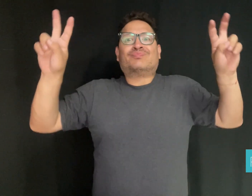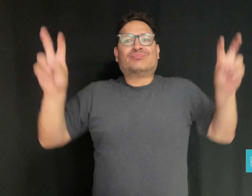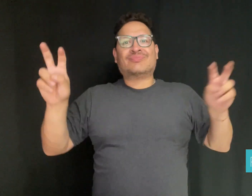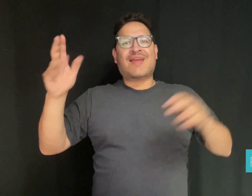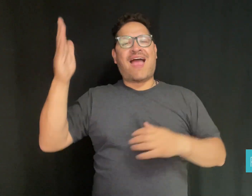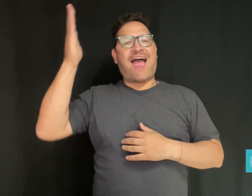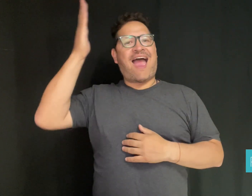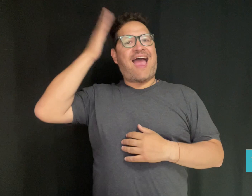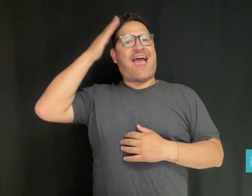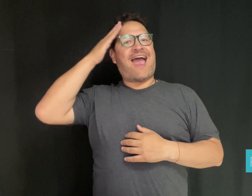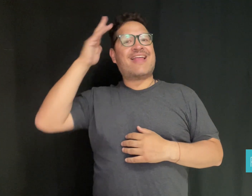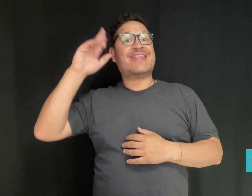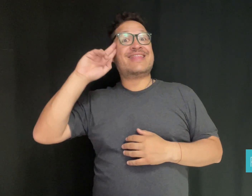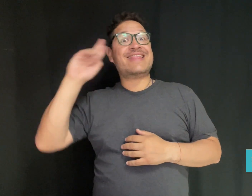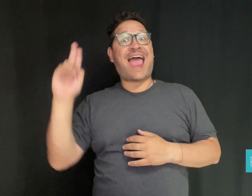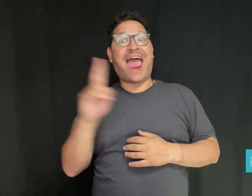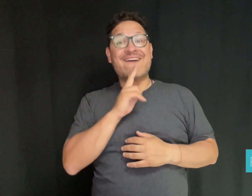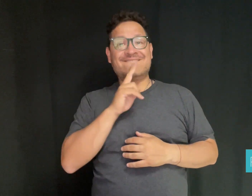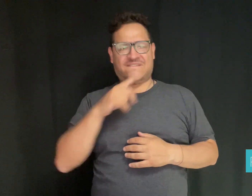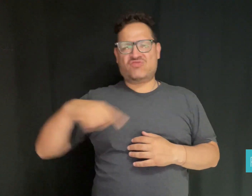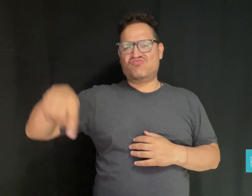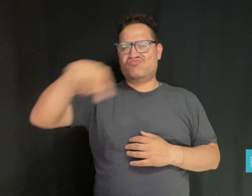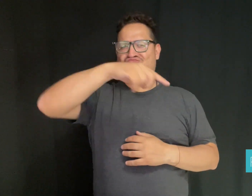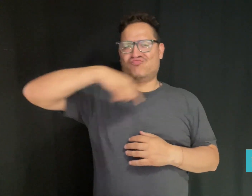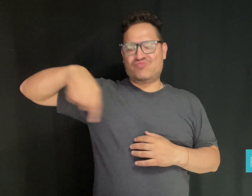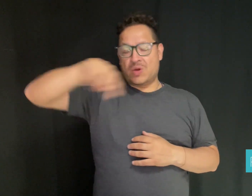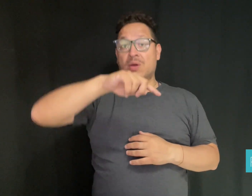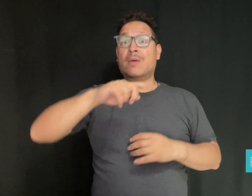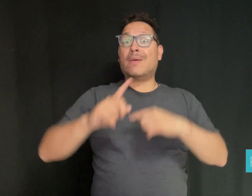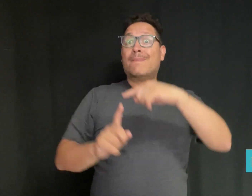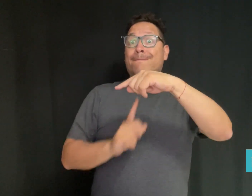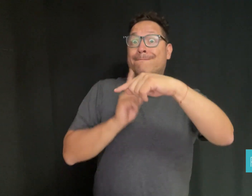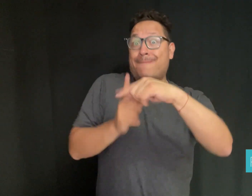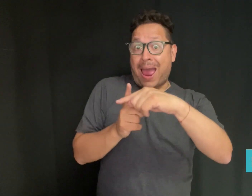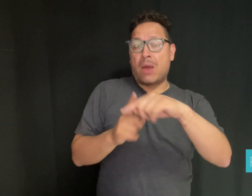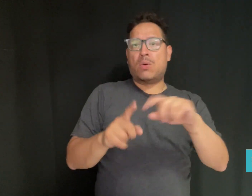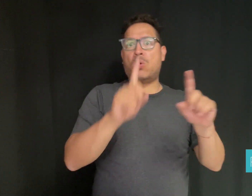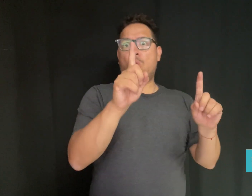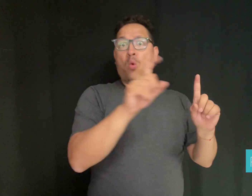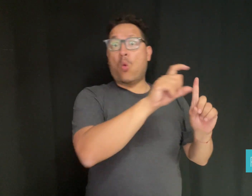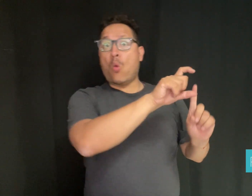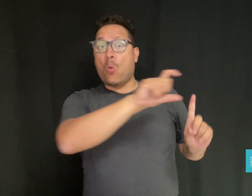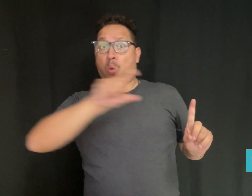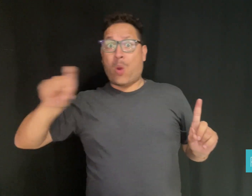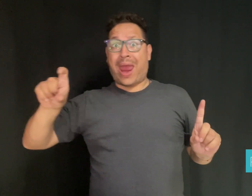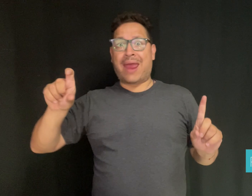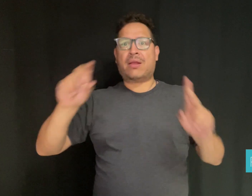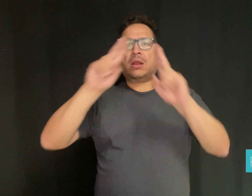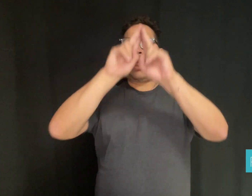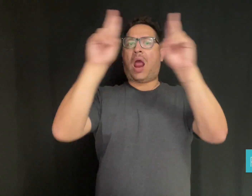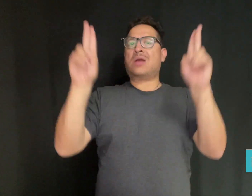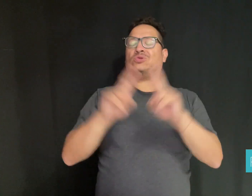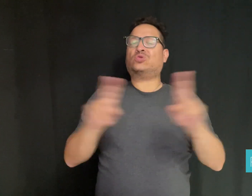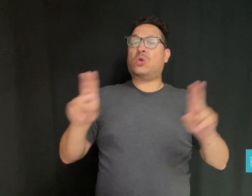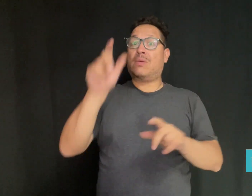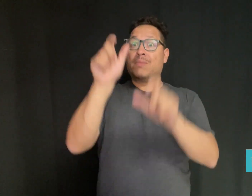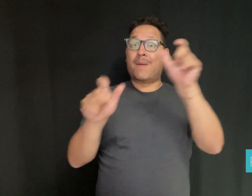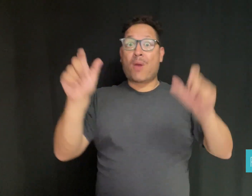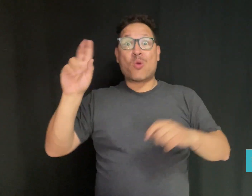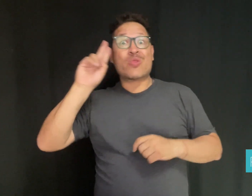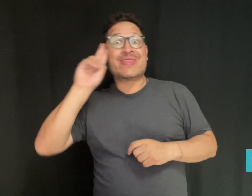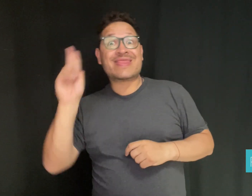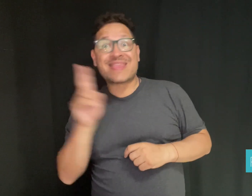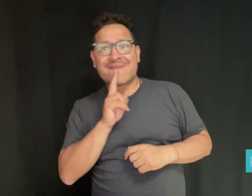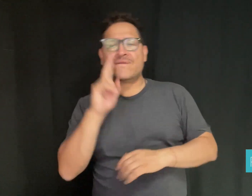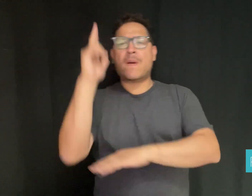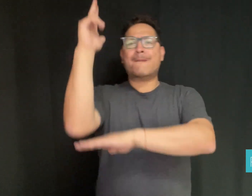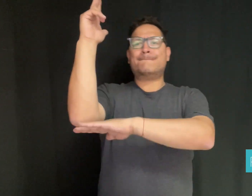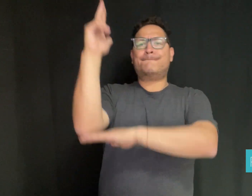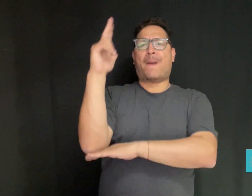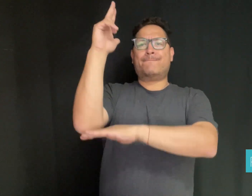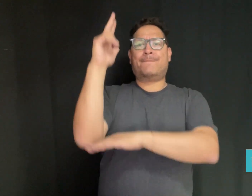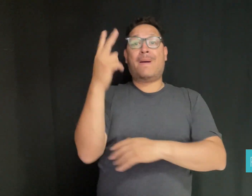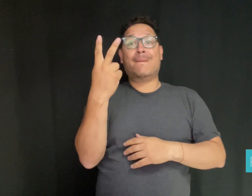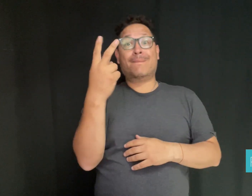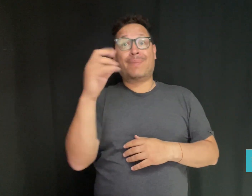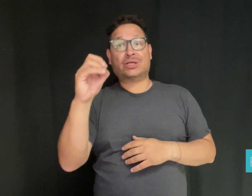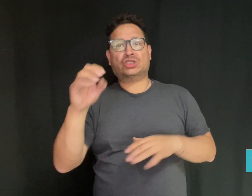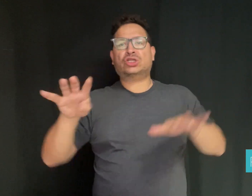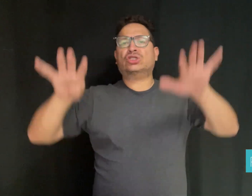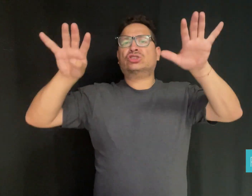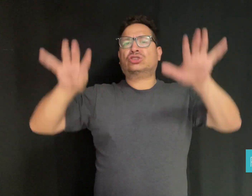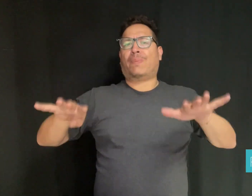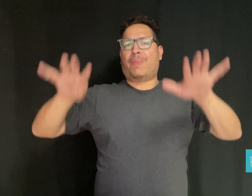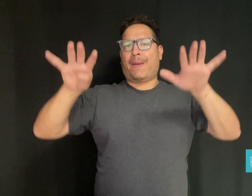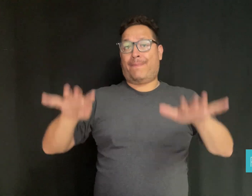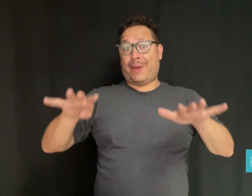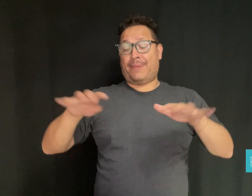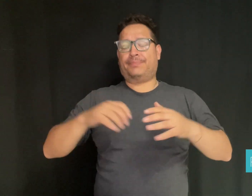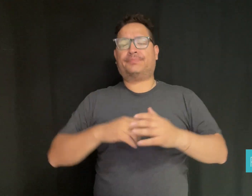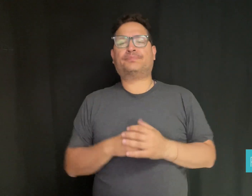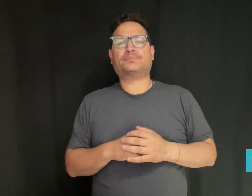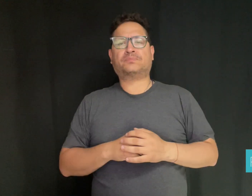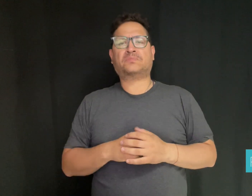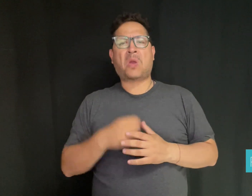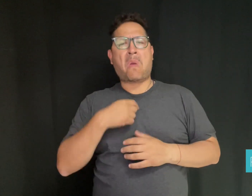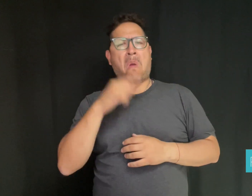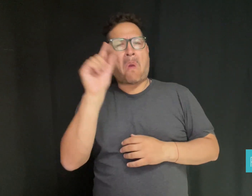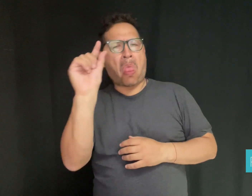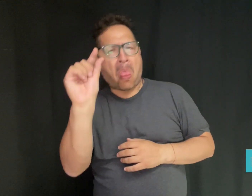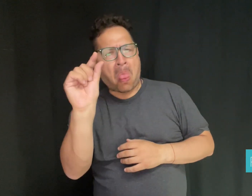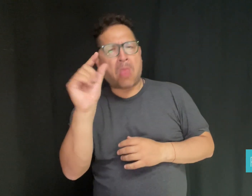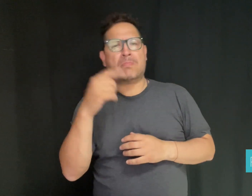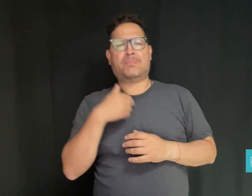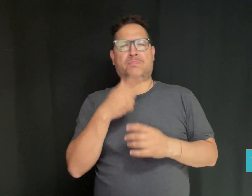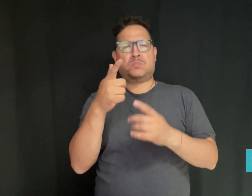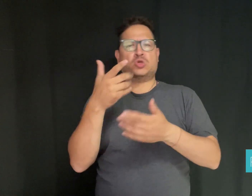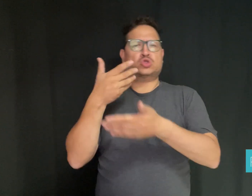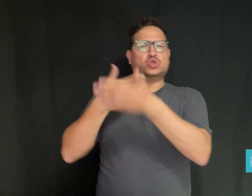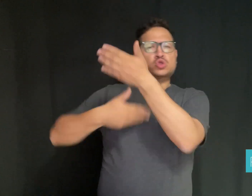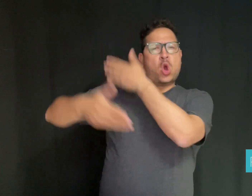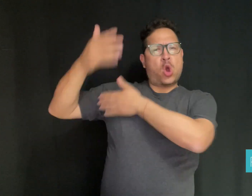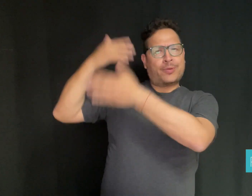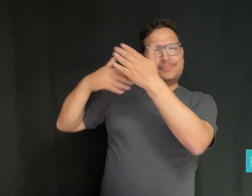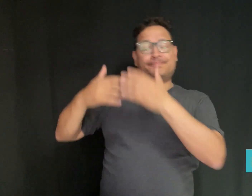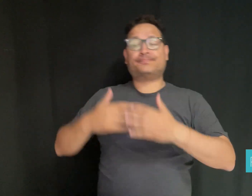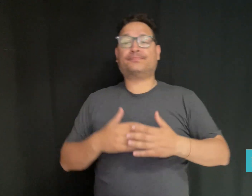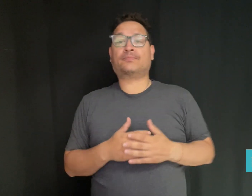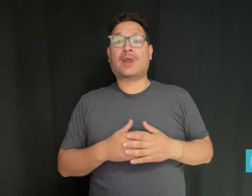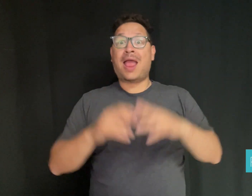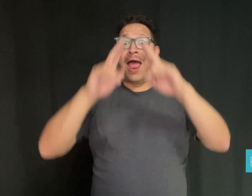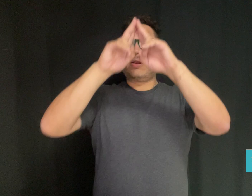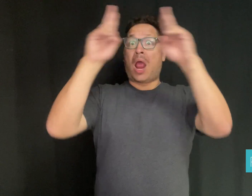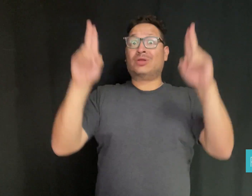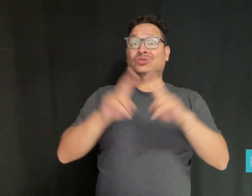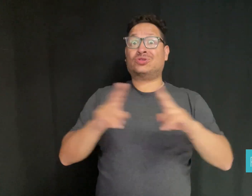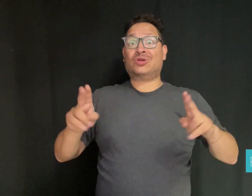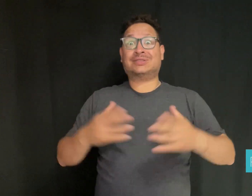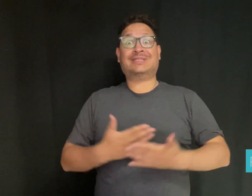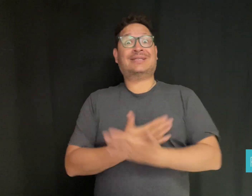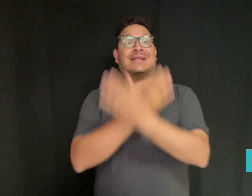communities. There’s the American Society for Deaf Children